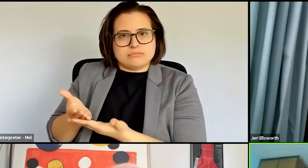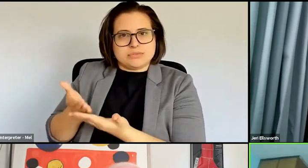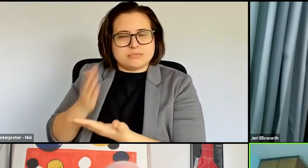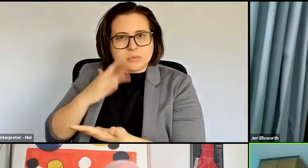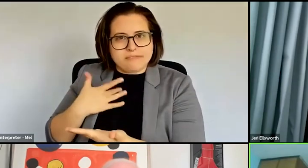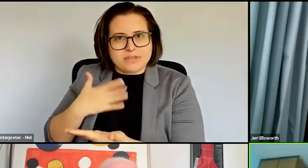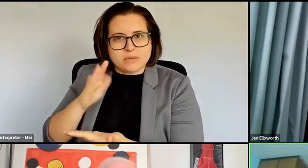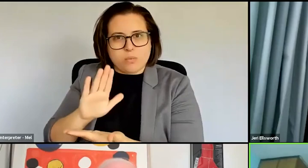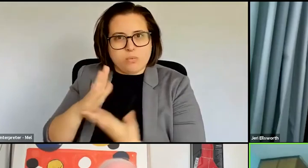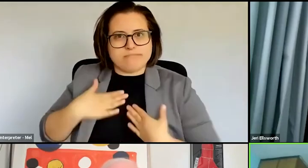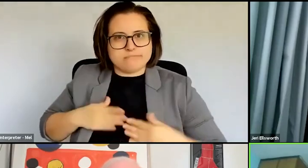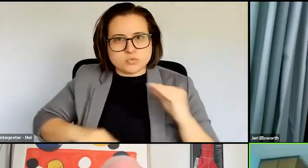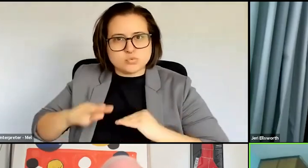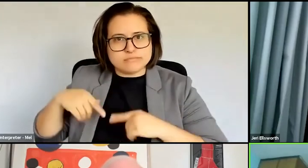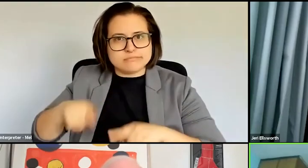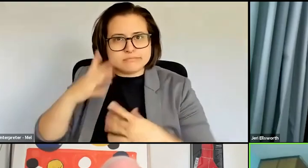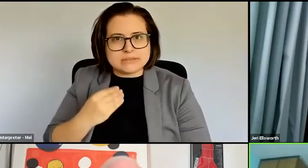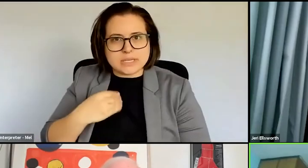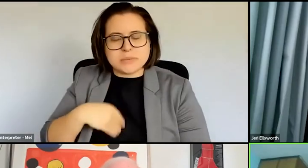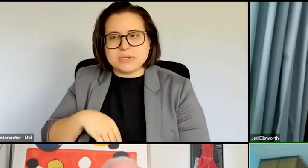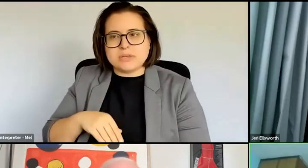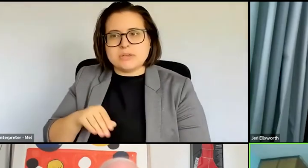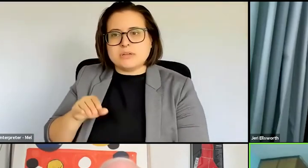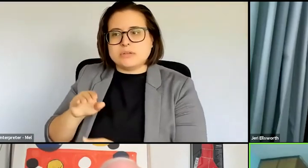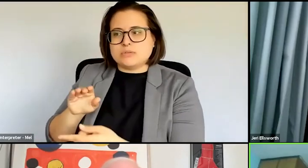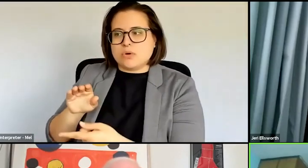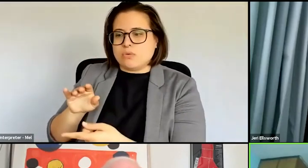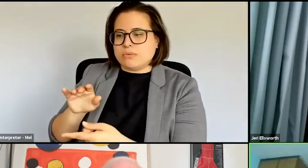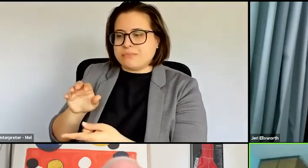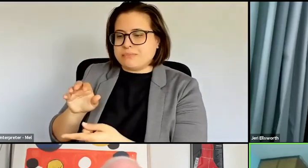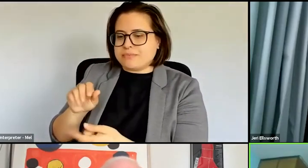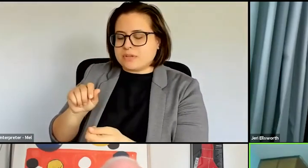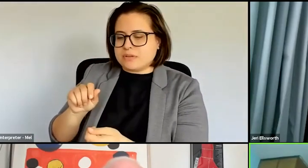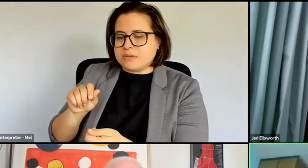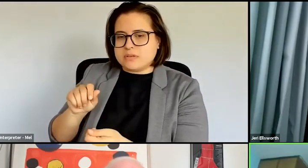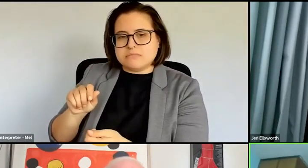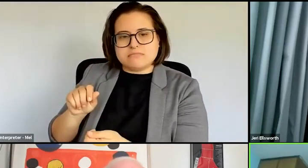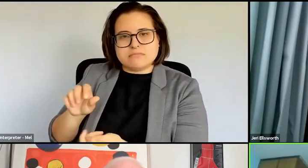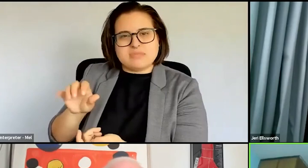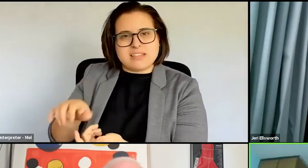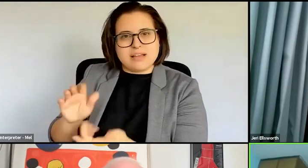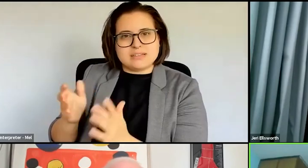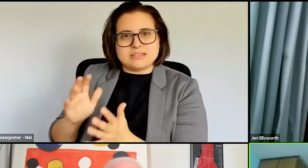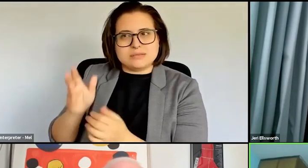by the people that put the accelerometer in there, but that affordance gave us a direction.